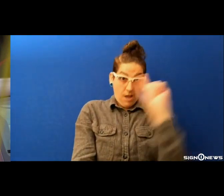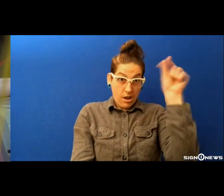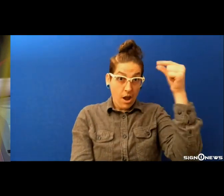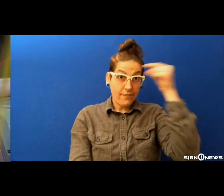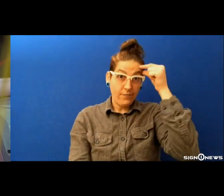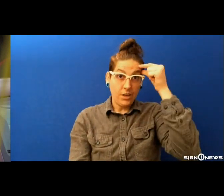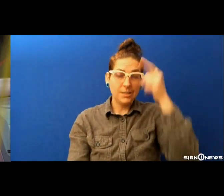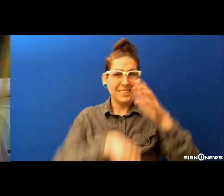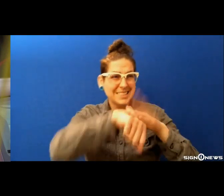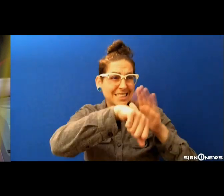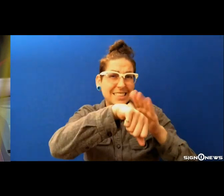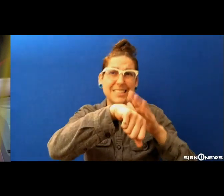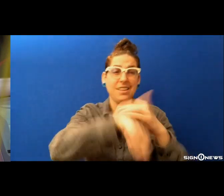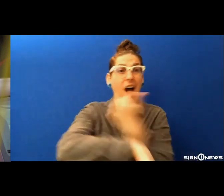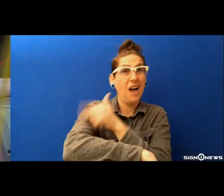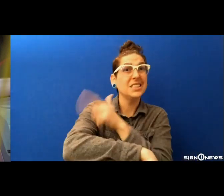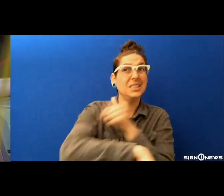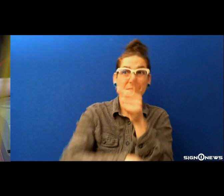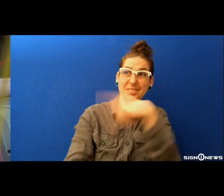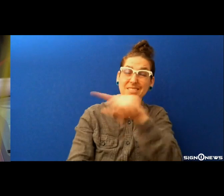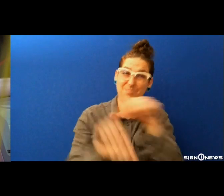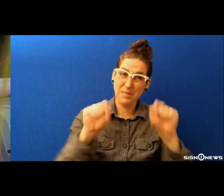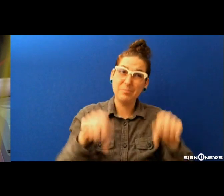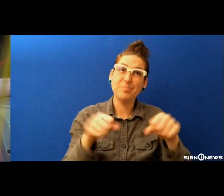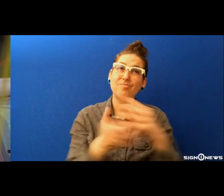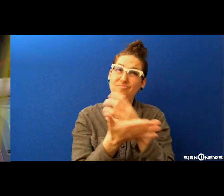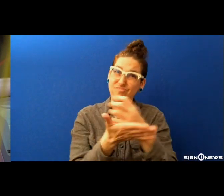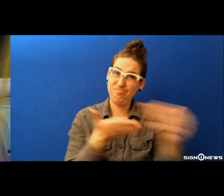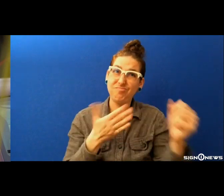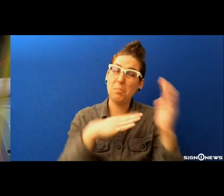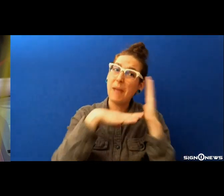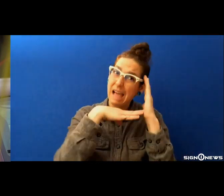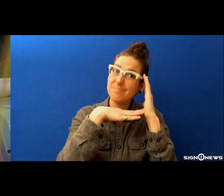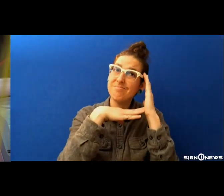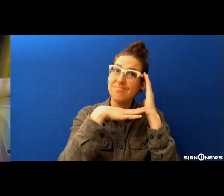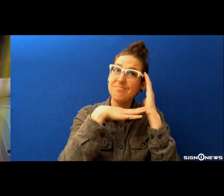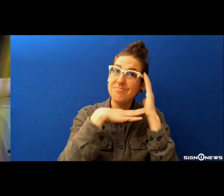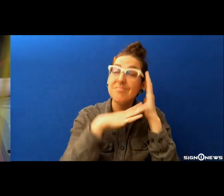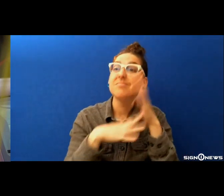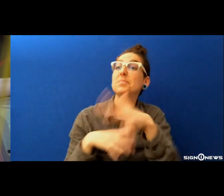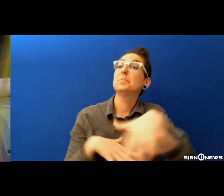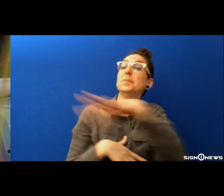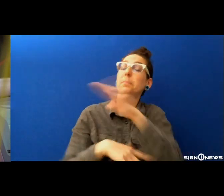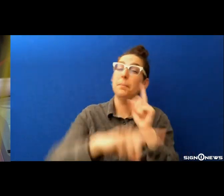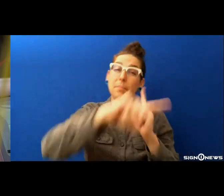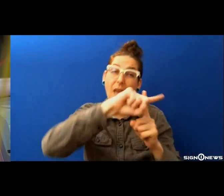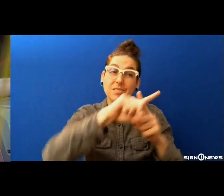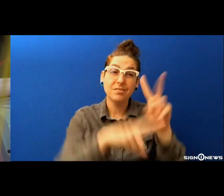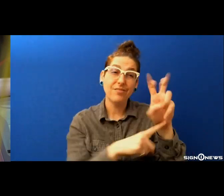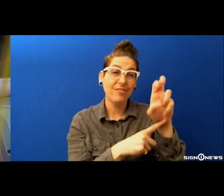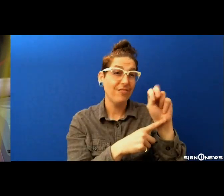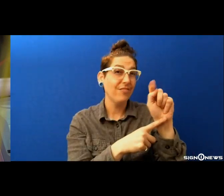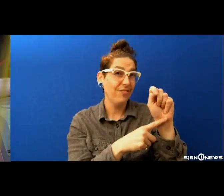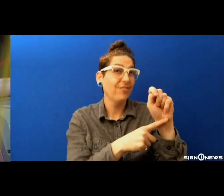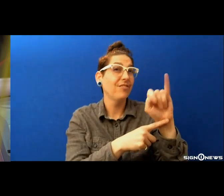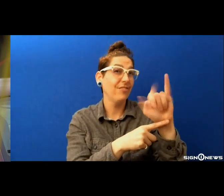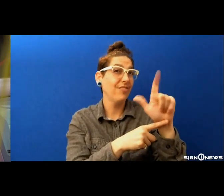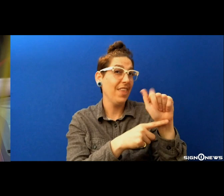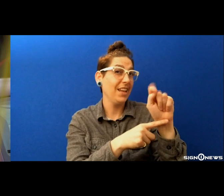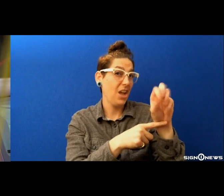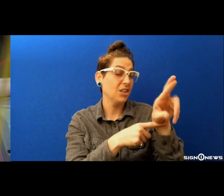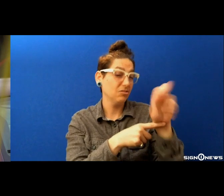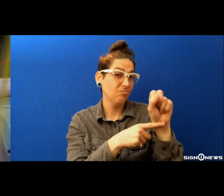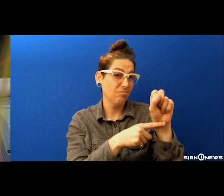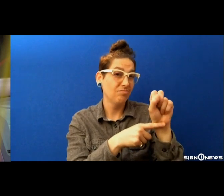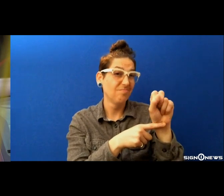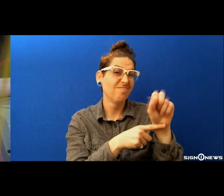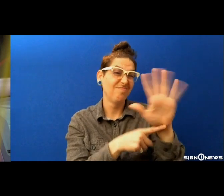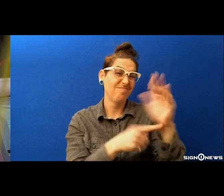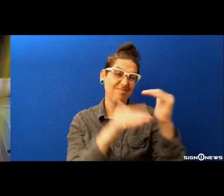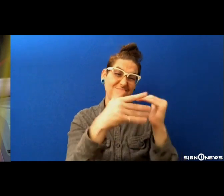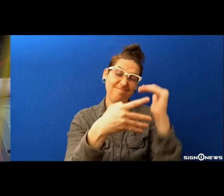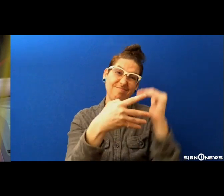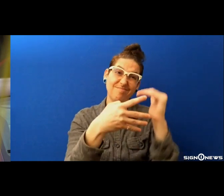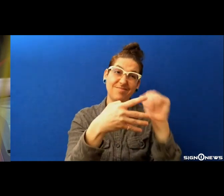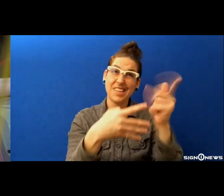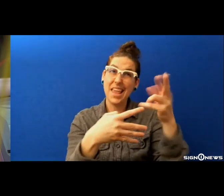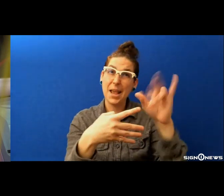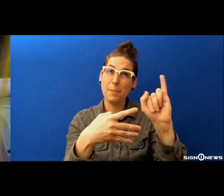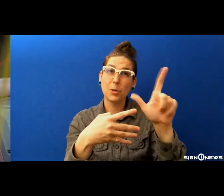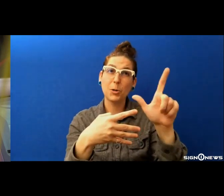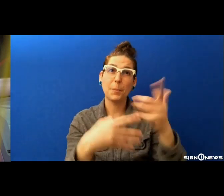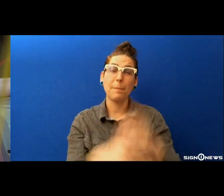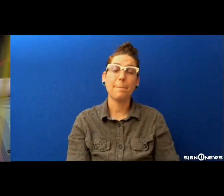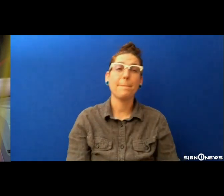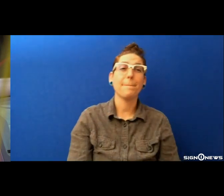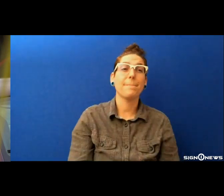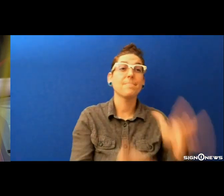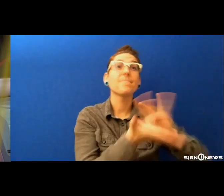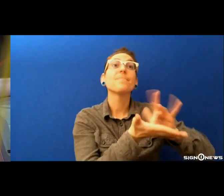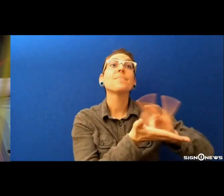The governor has said hospitals could run out of bed space and ventilators by early April.